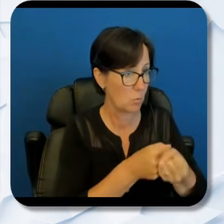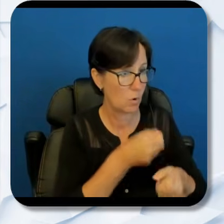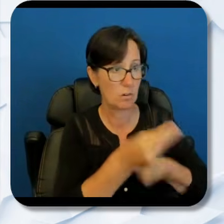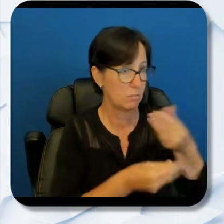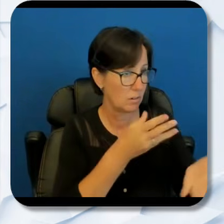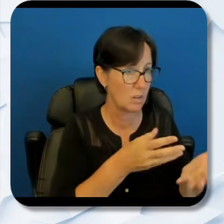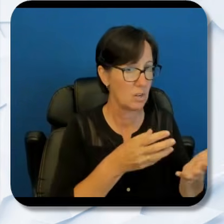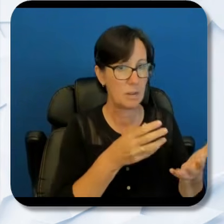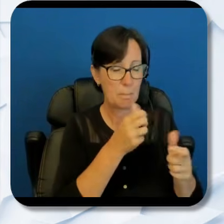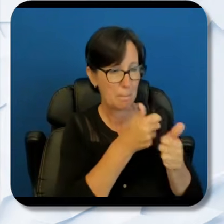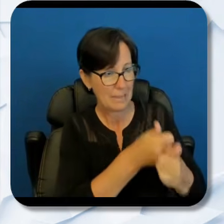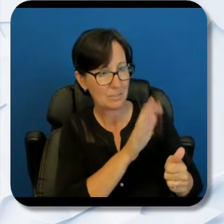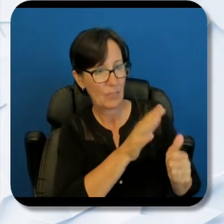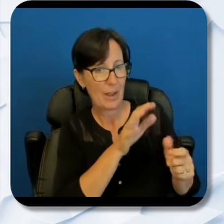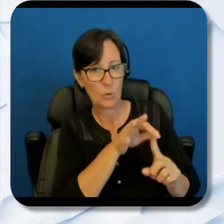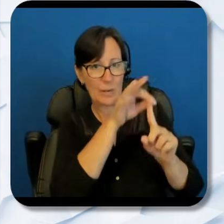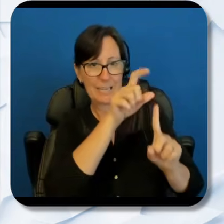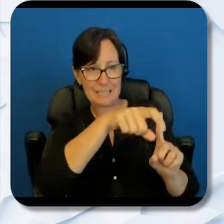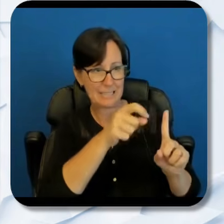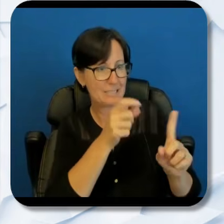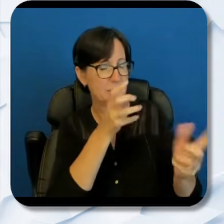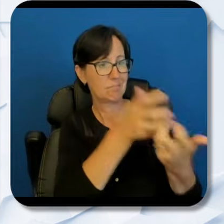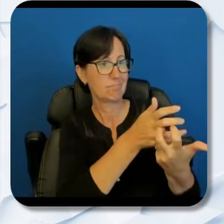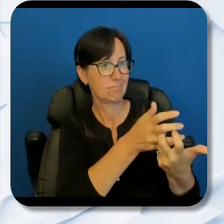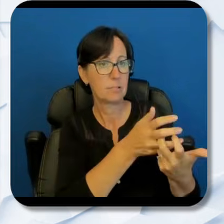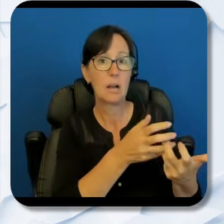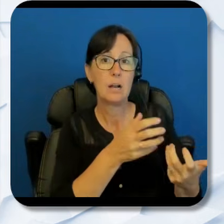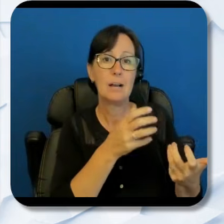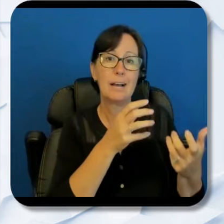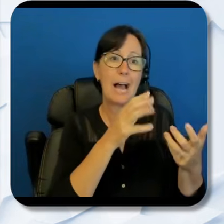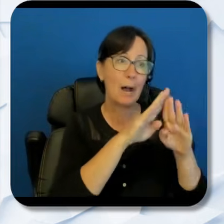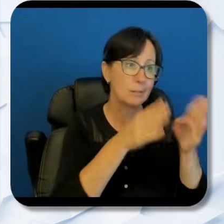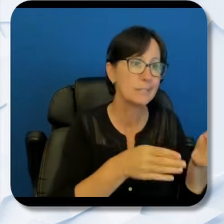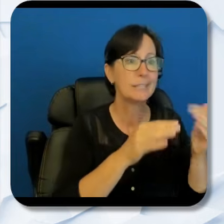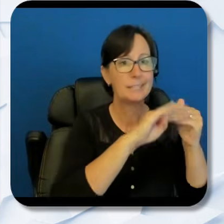needs that they are facing around housing instability, crisis, and homelessness.